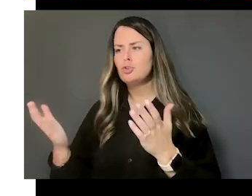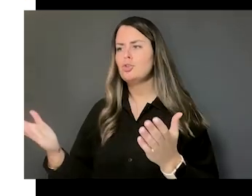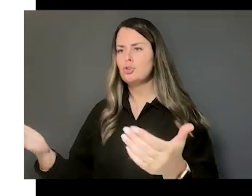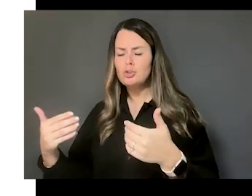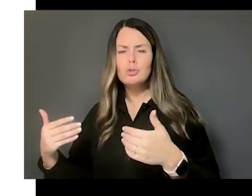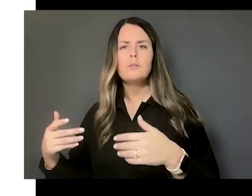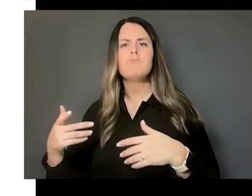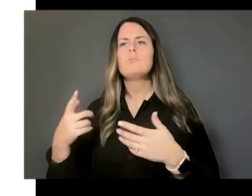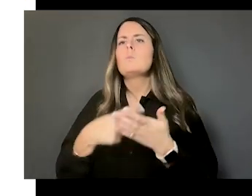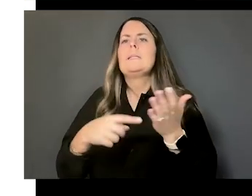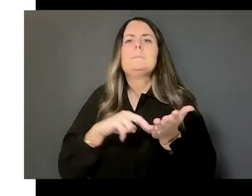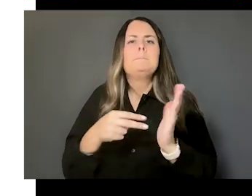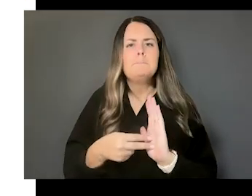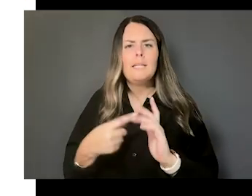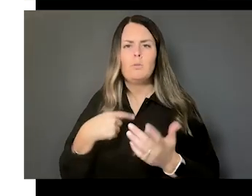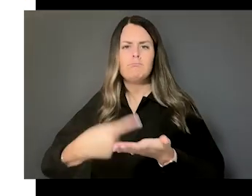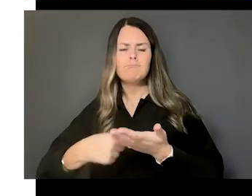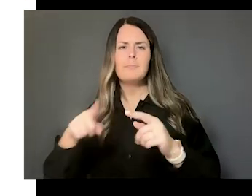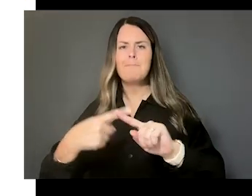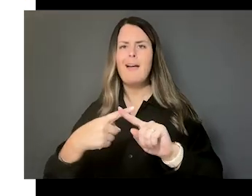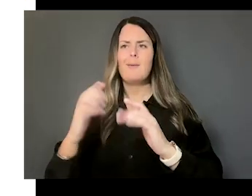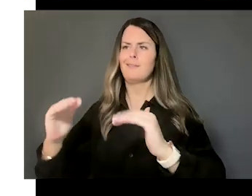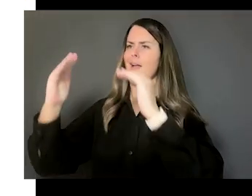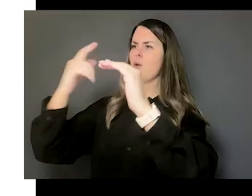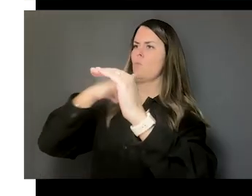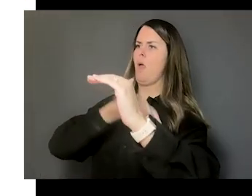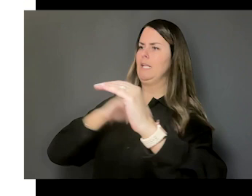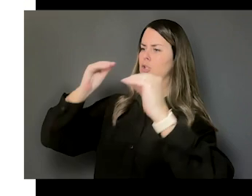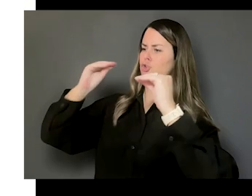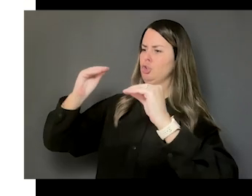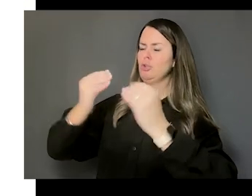what does it mean when we talk about high quality instructional materials? Right?